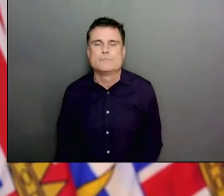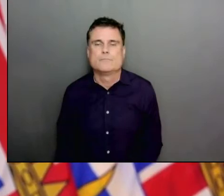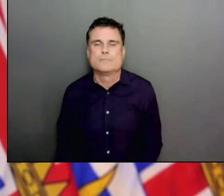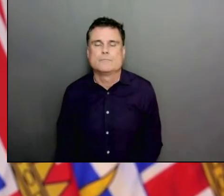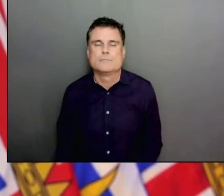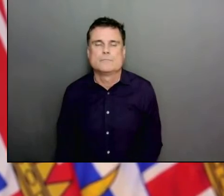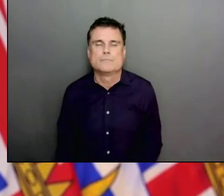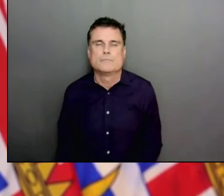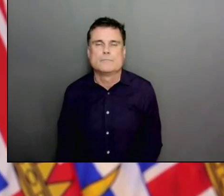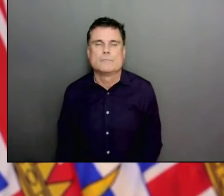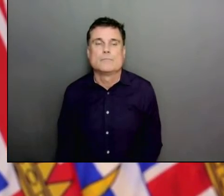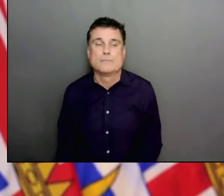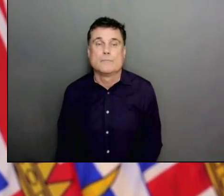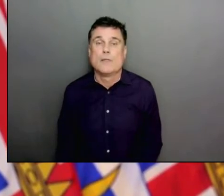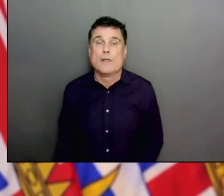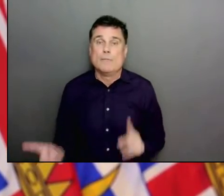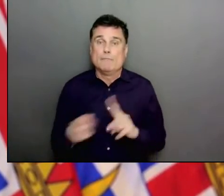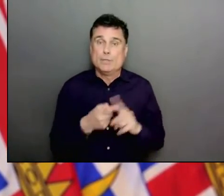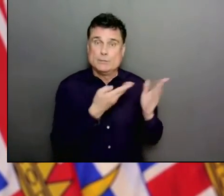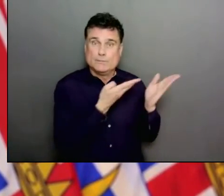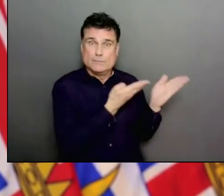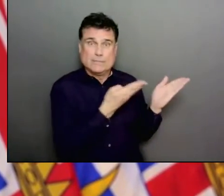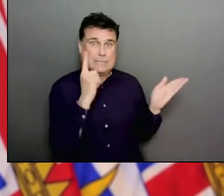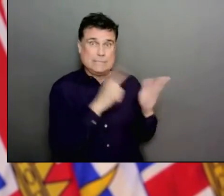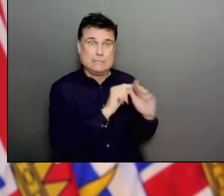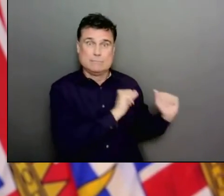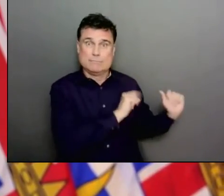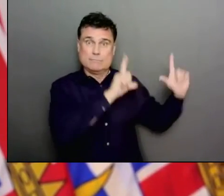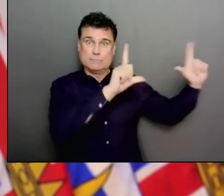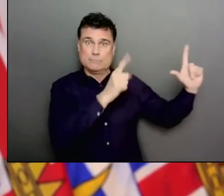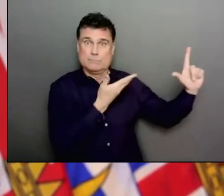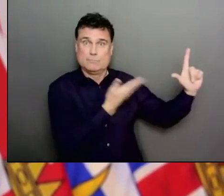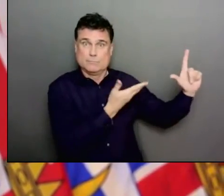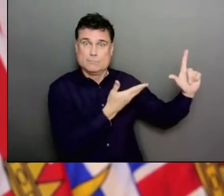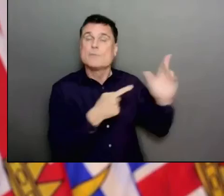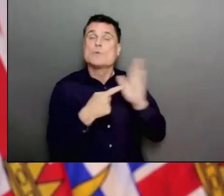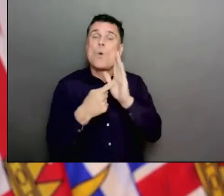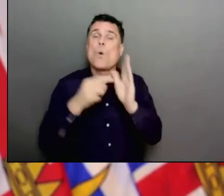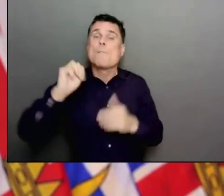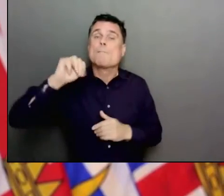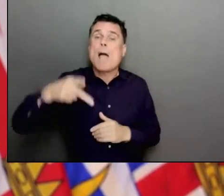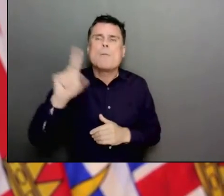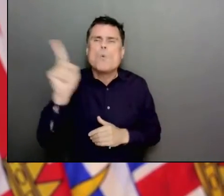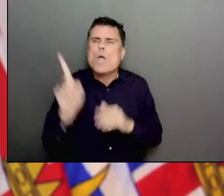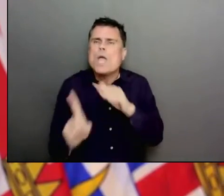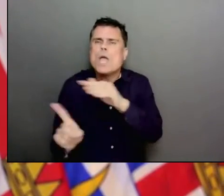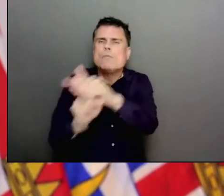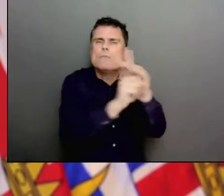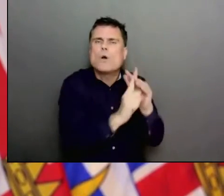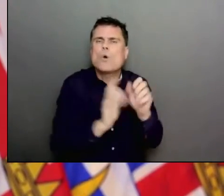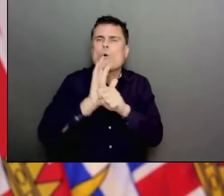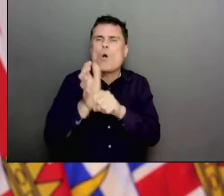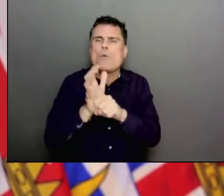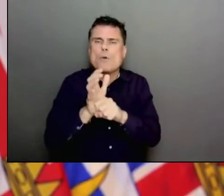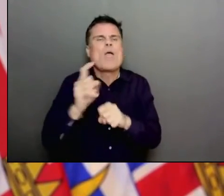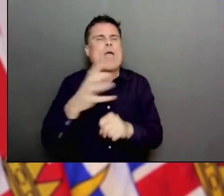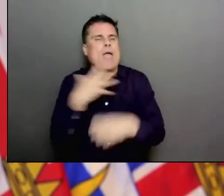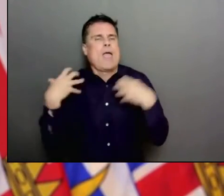cases of COVID-19 by what we call the health service delivery area, so a larger health grouping updated